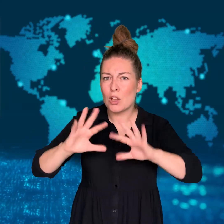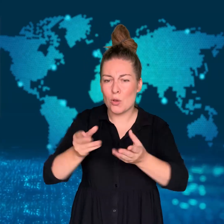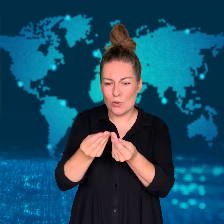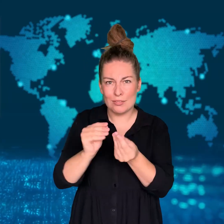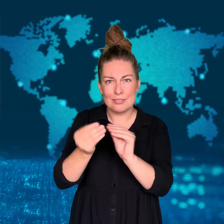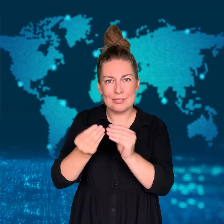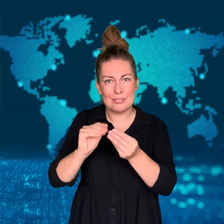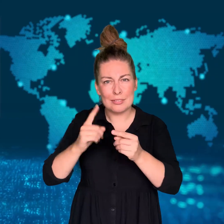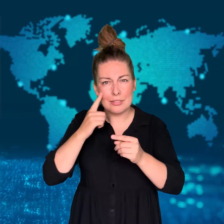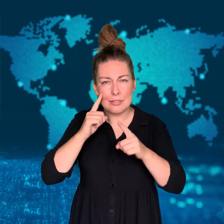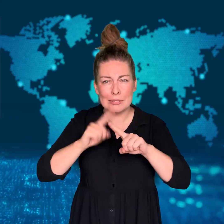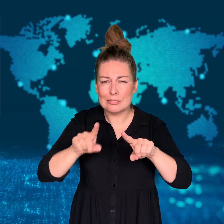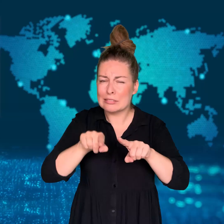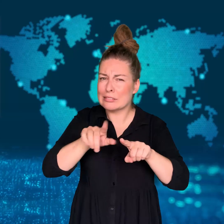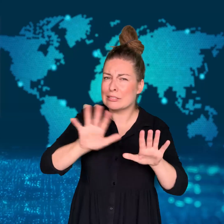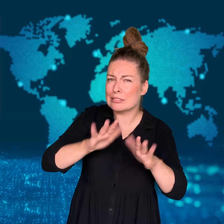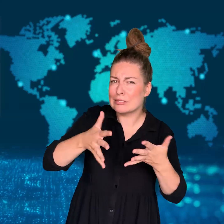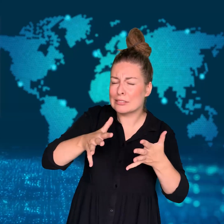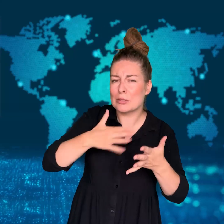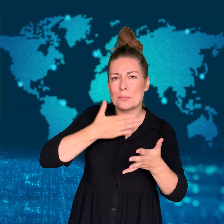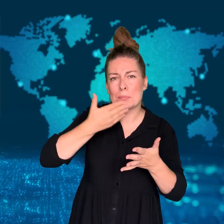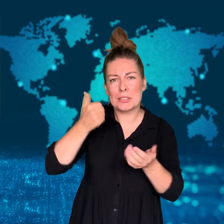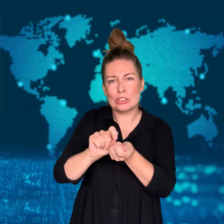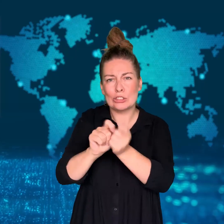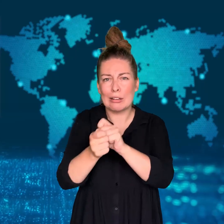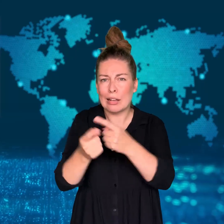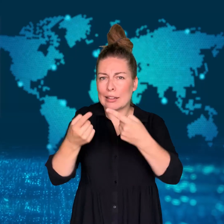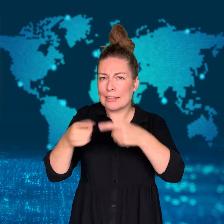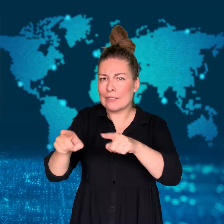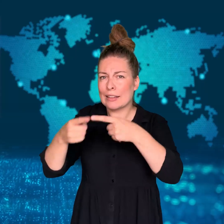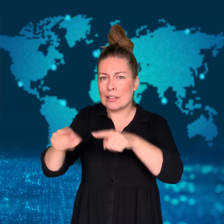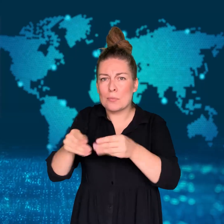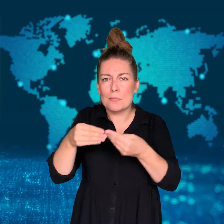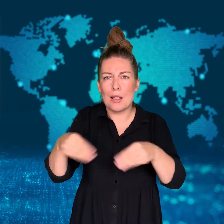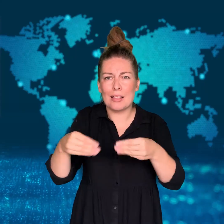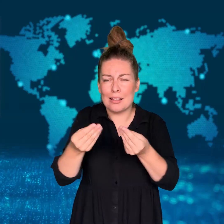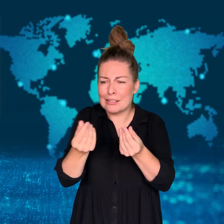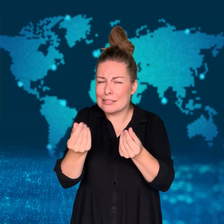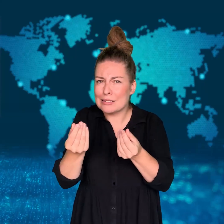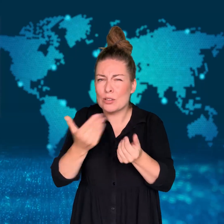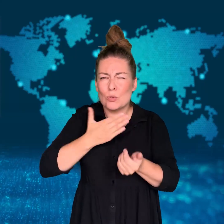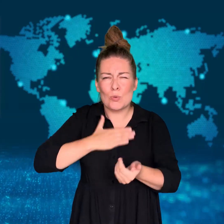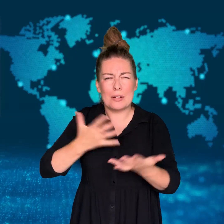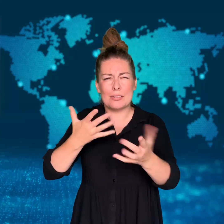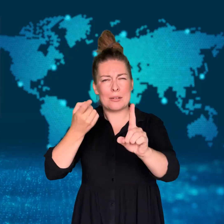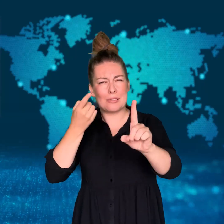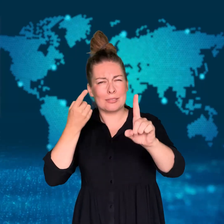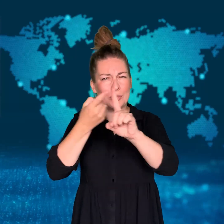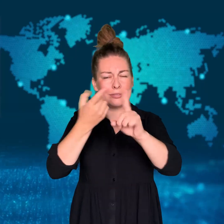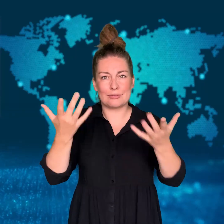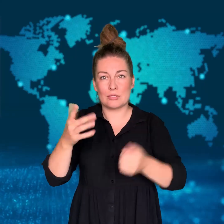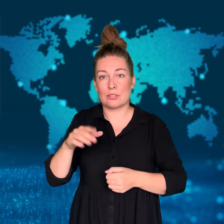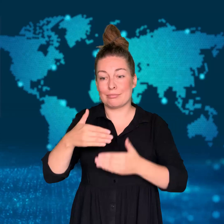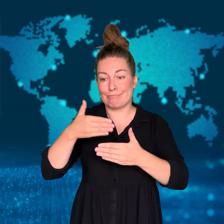"transition to more sustainable materials